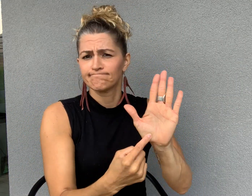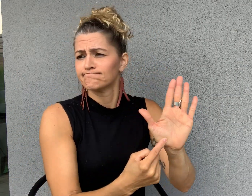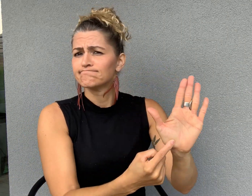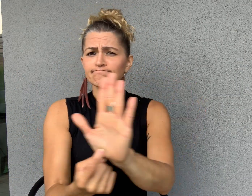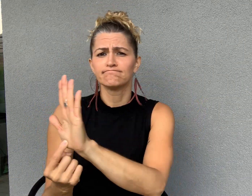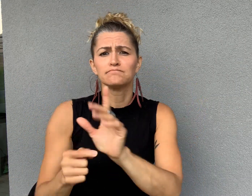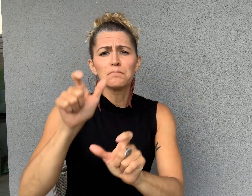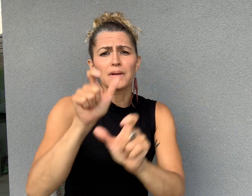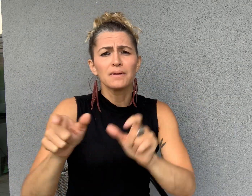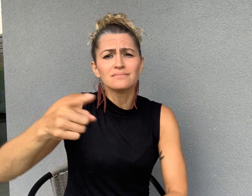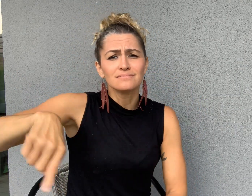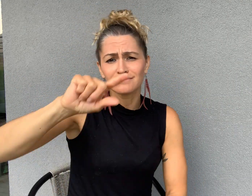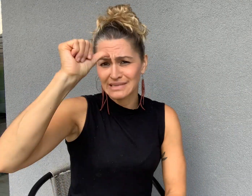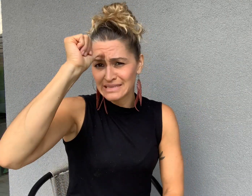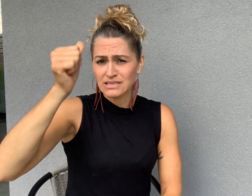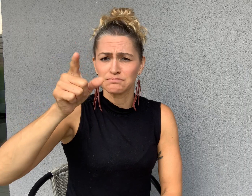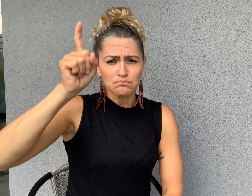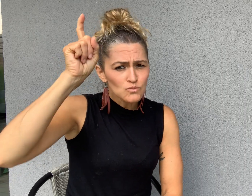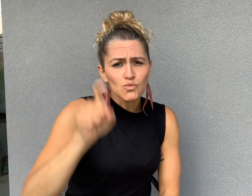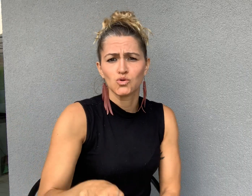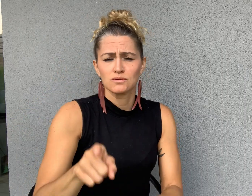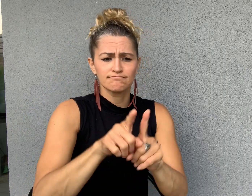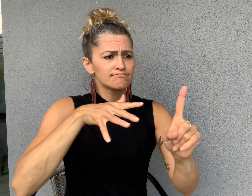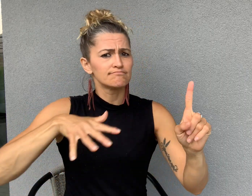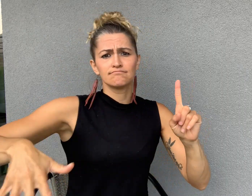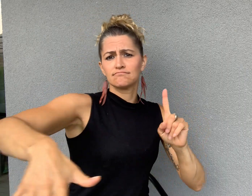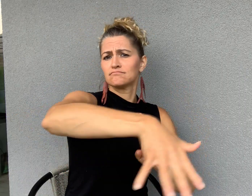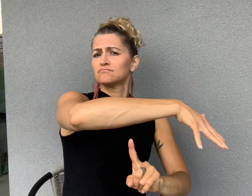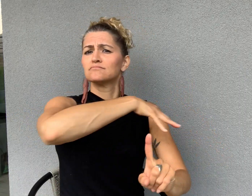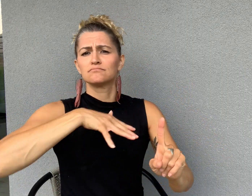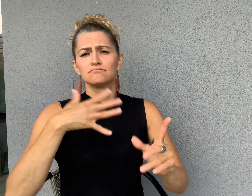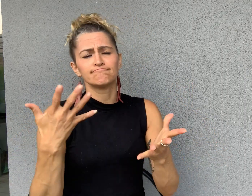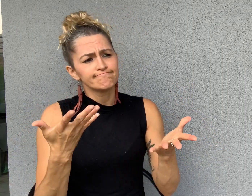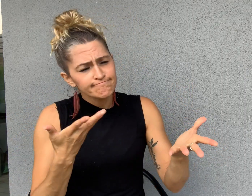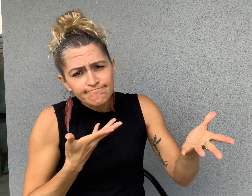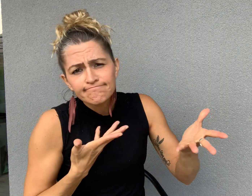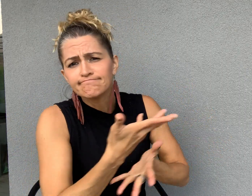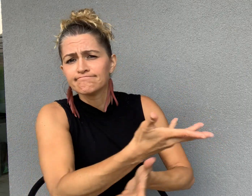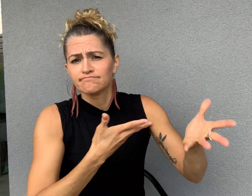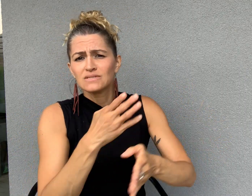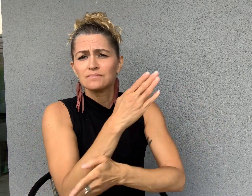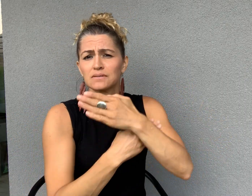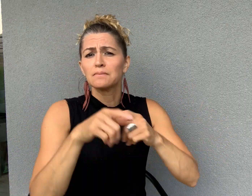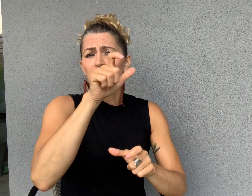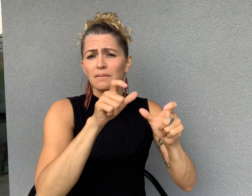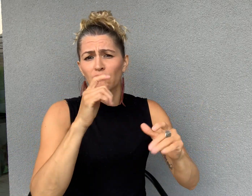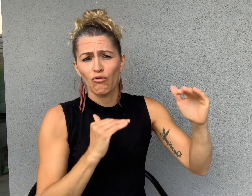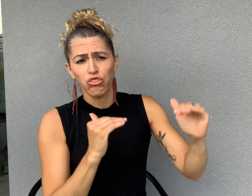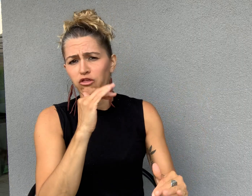to treat disabled people equally. However,